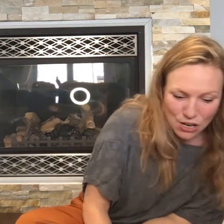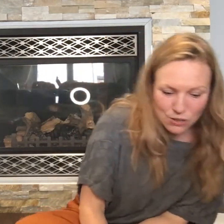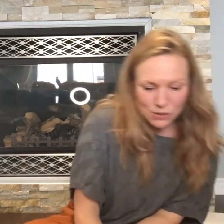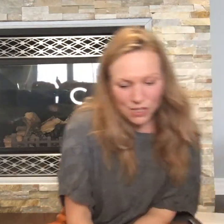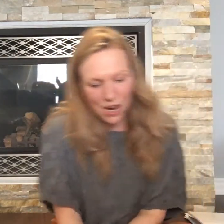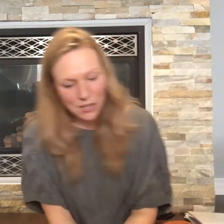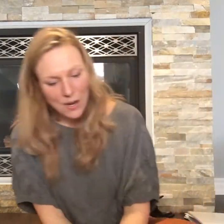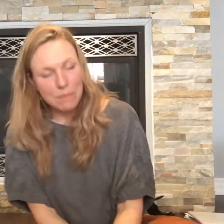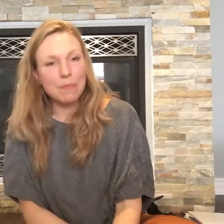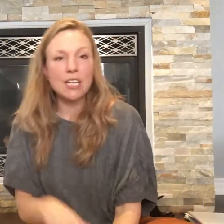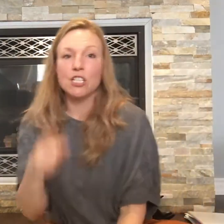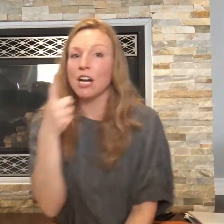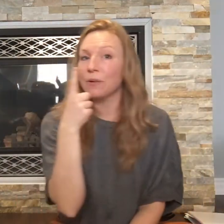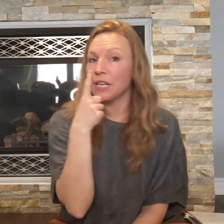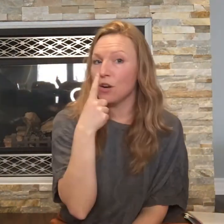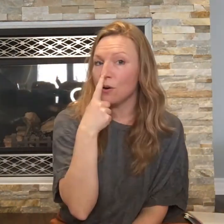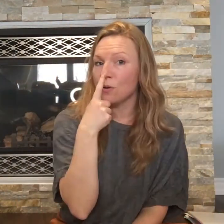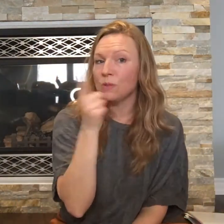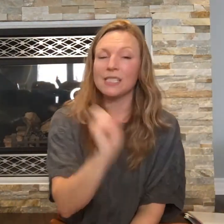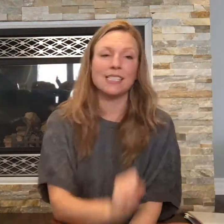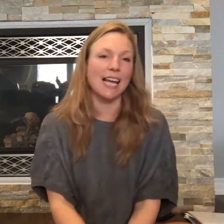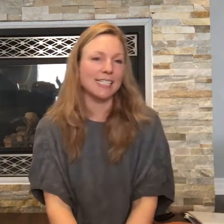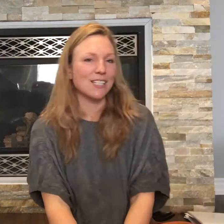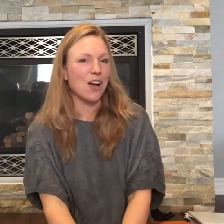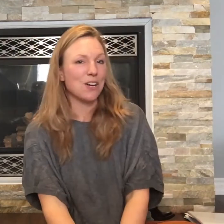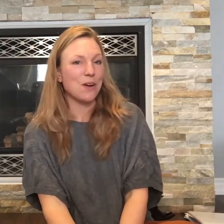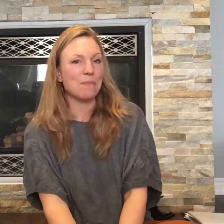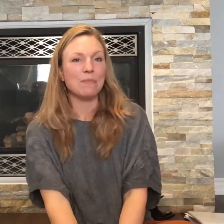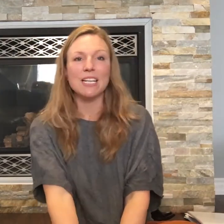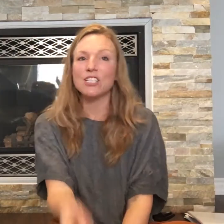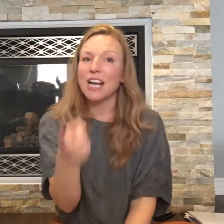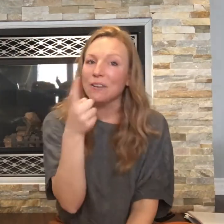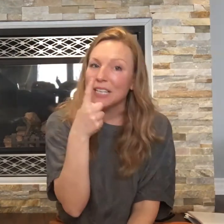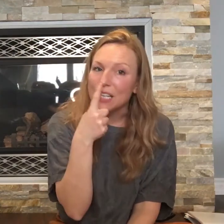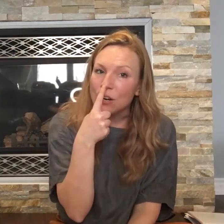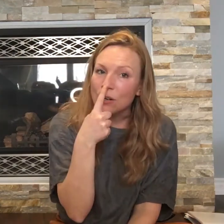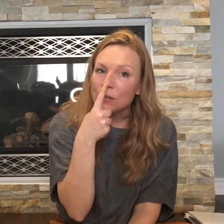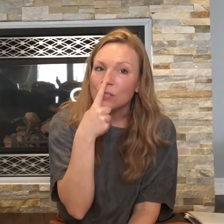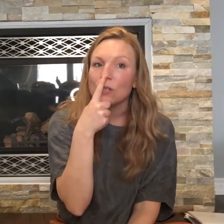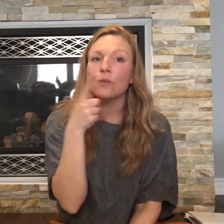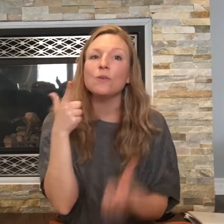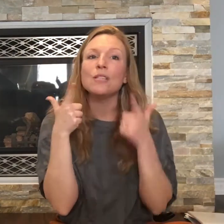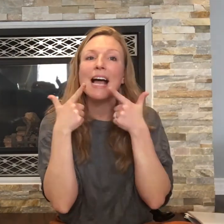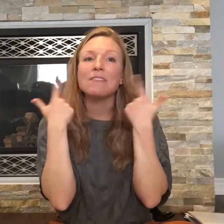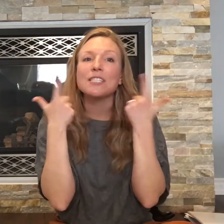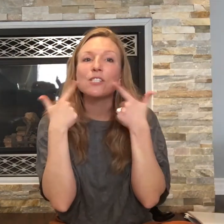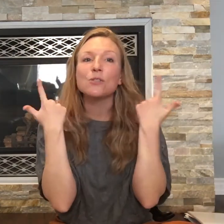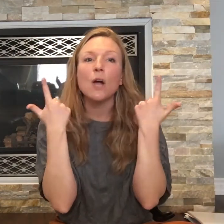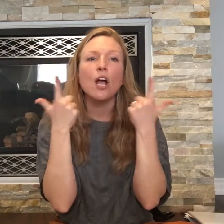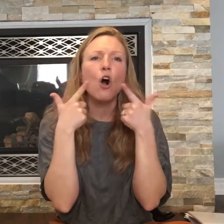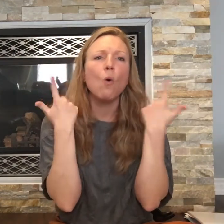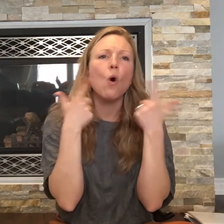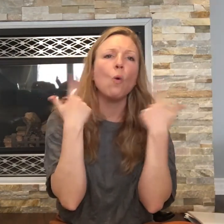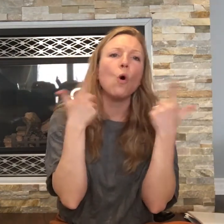Who's got a great big cherry NOSE, Santa's got a great big cherry NOSE, who LAUGHS this way,